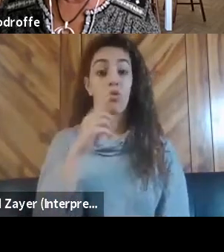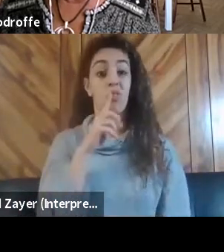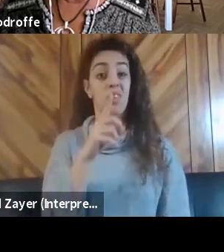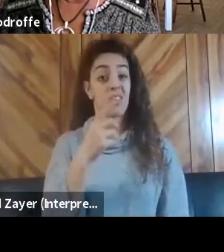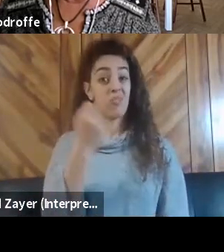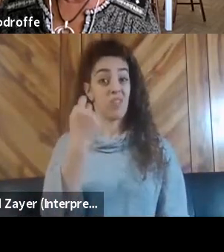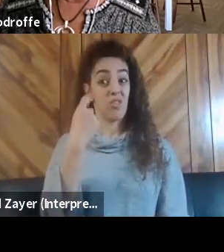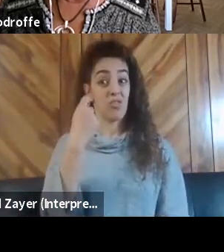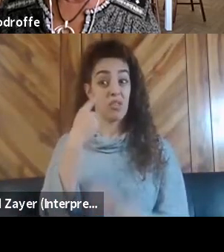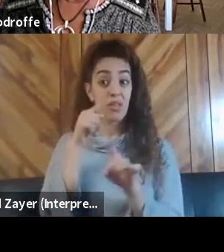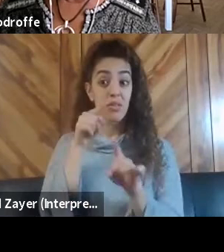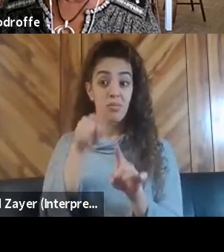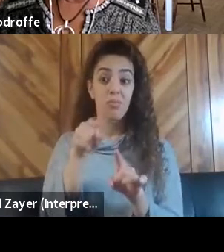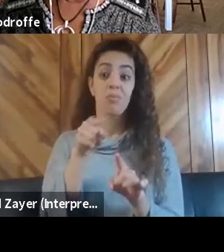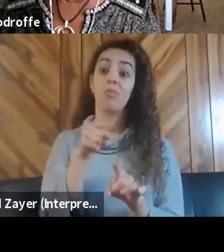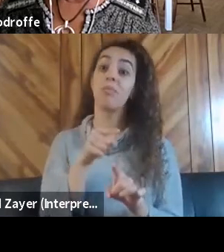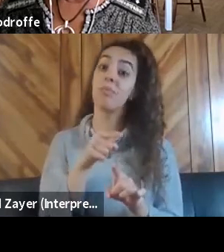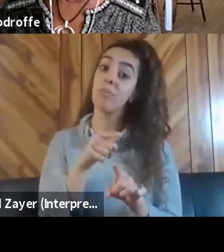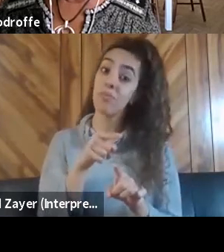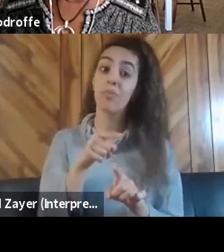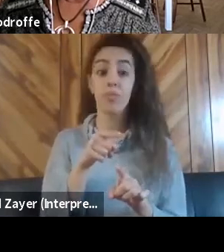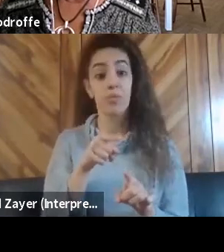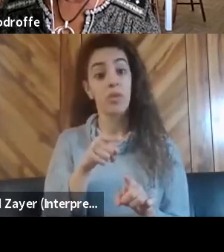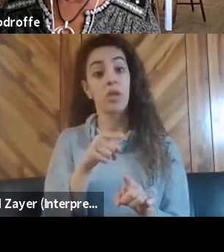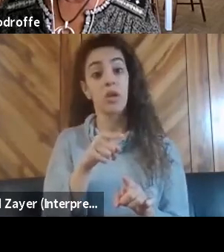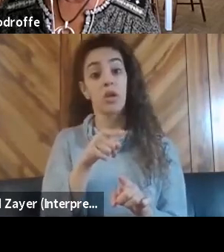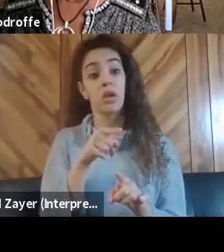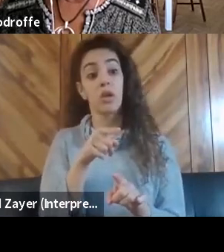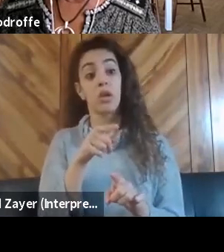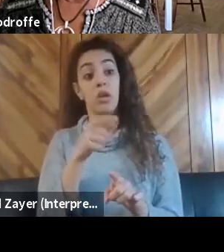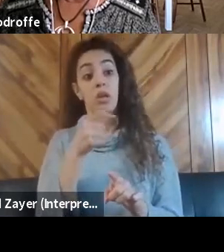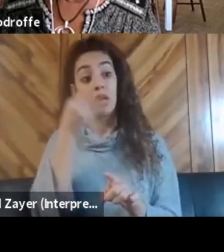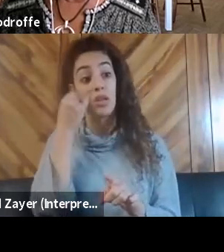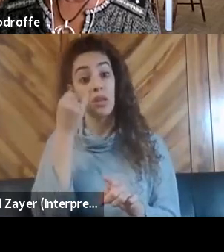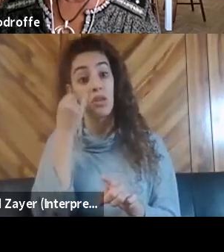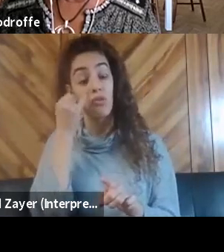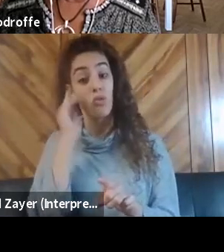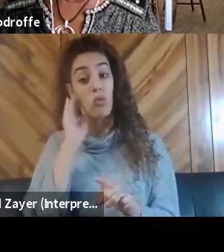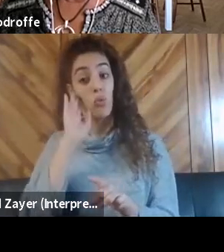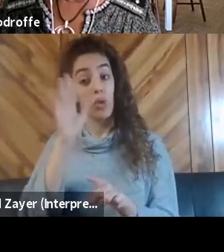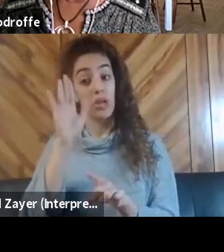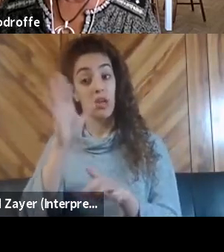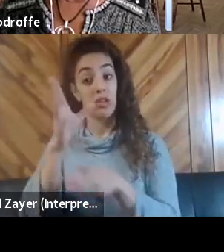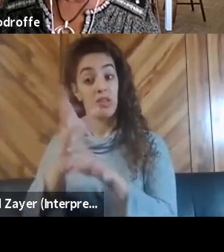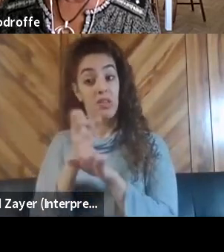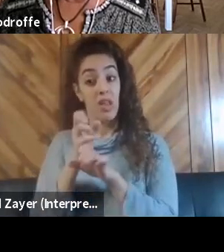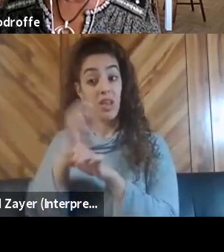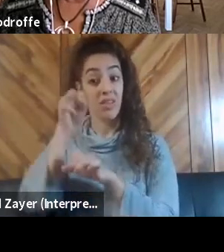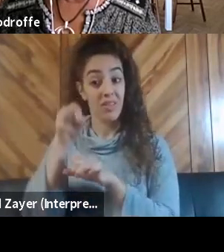that, you know, understanding that if it's going to take this amount of time, give him you know, few minutes less than